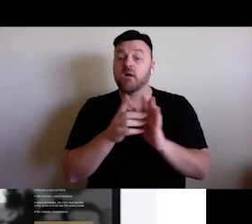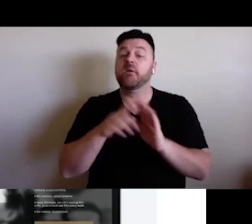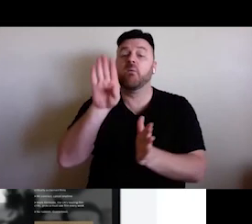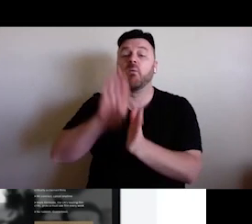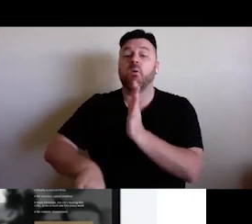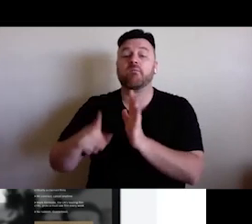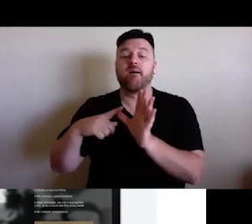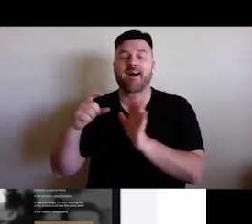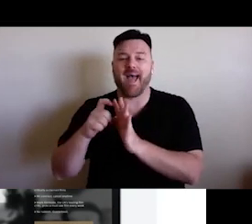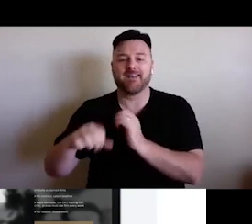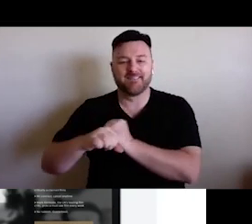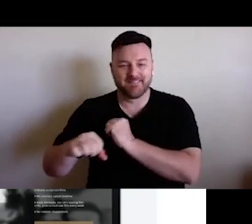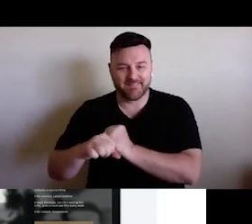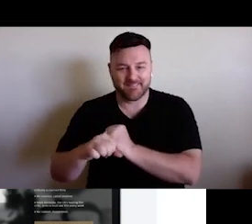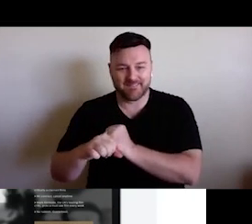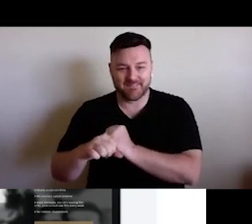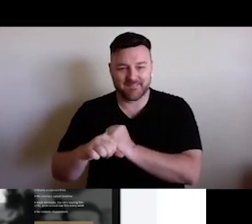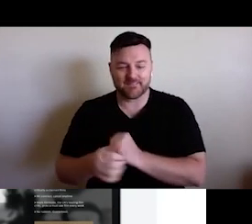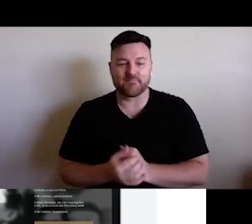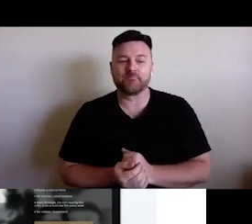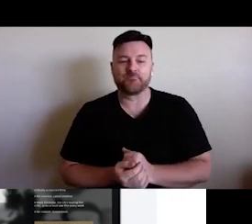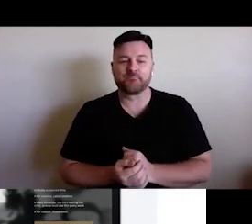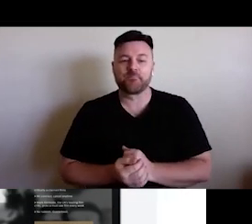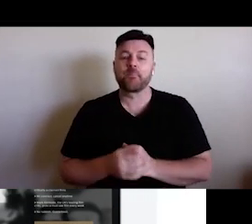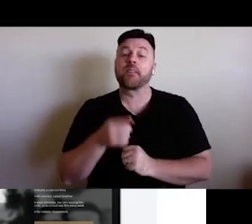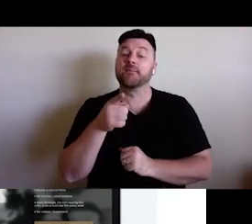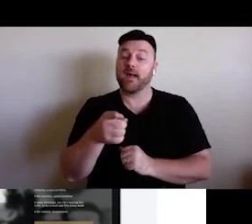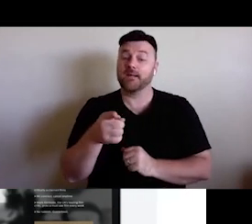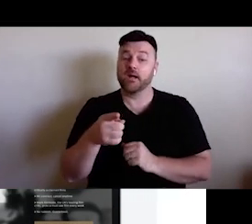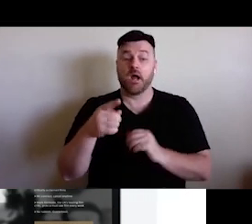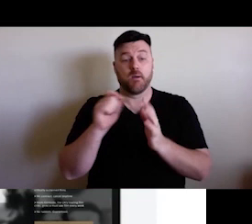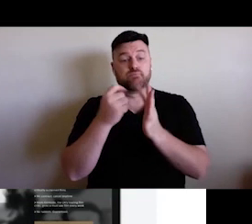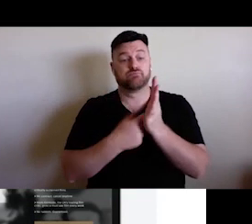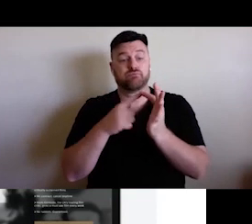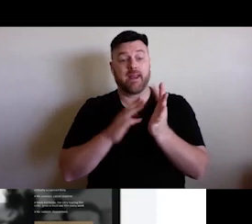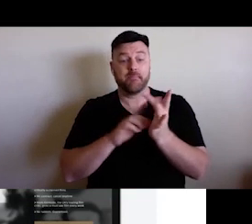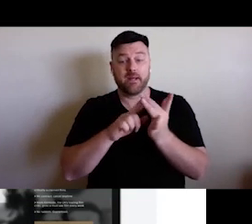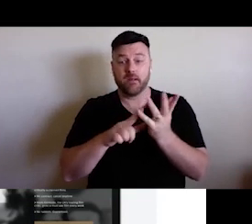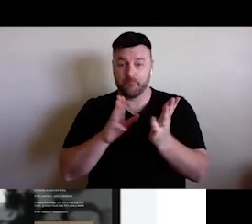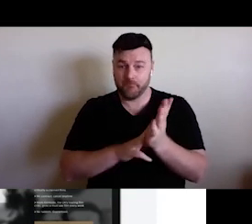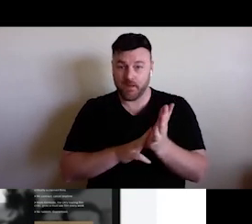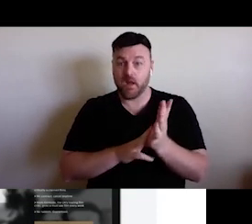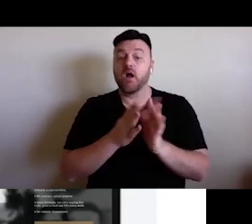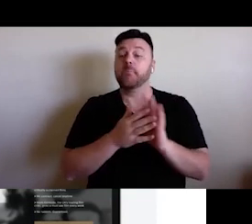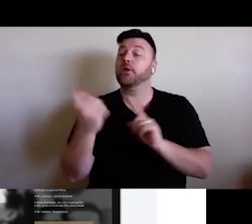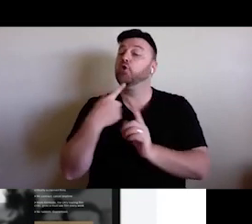you can also now start to create your own YouTube memberships for your subscribers. A bit like Patreon, you can basically say,